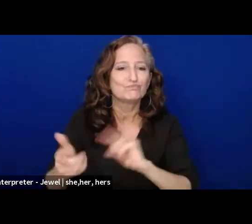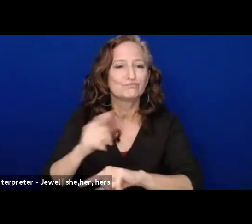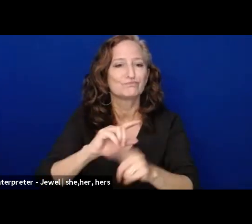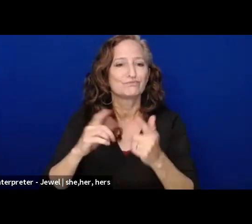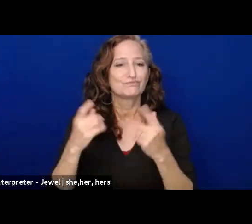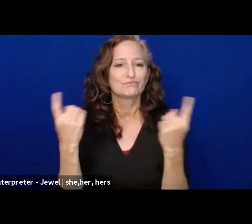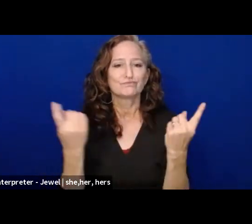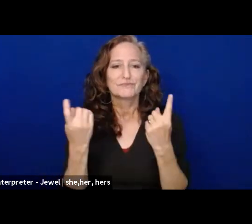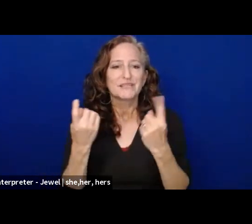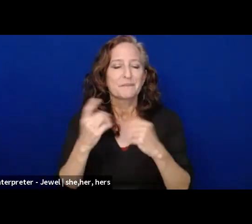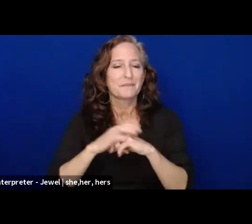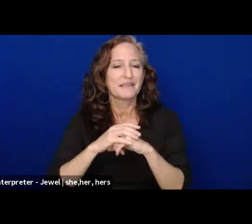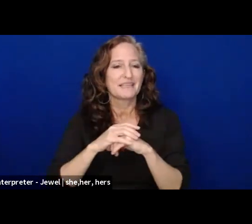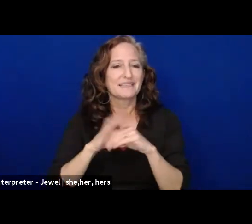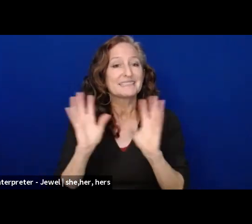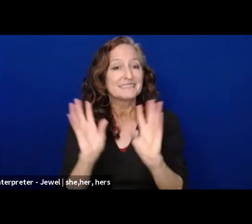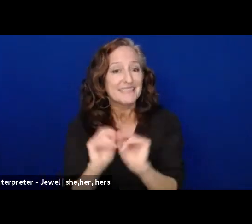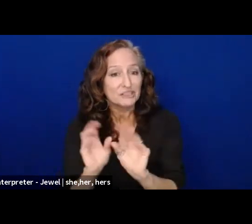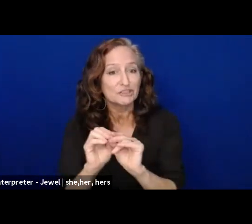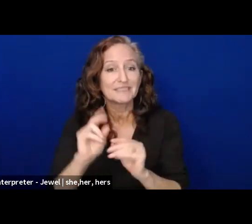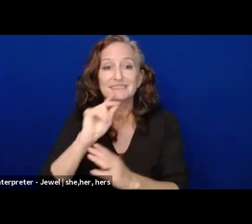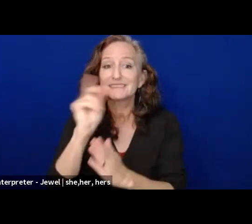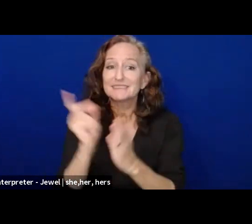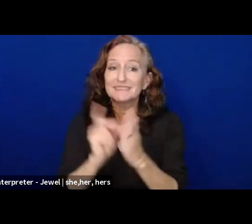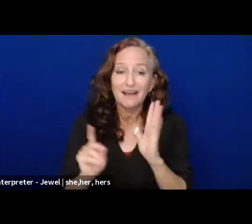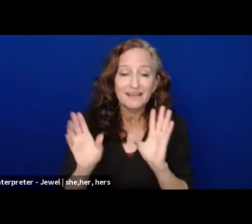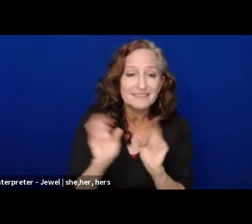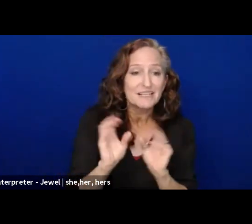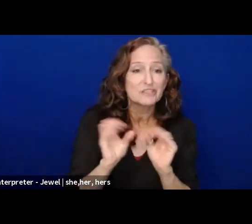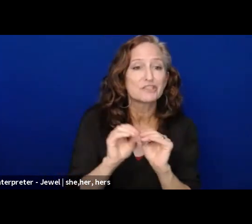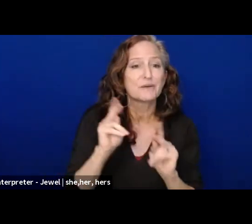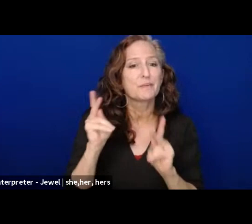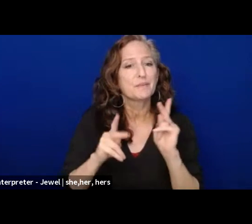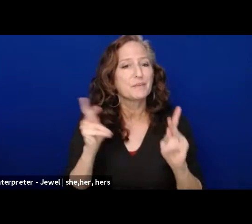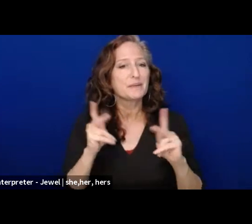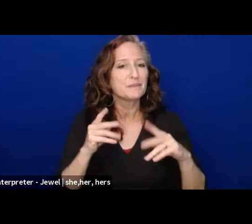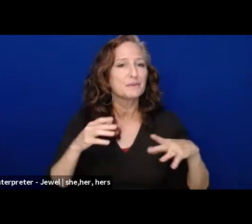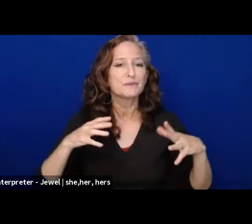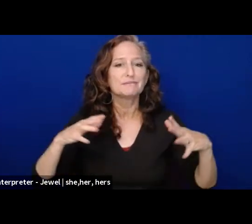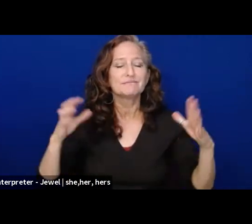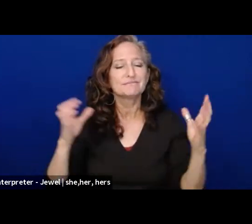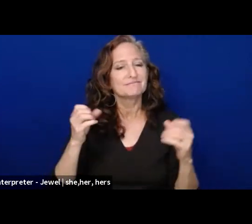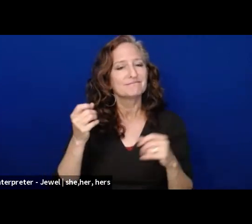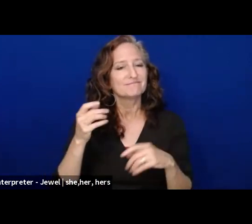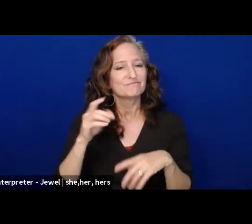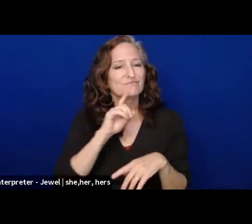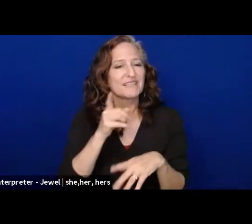design session, something like that where people get to kind of think outside of the box. “Virtual